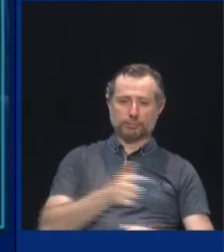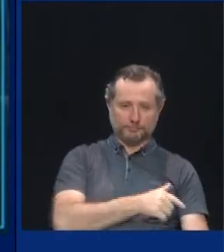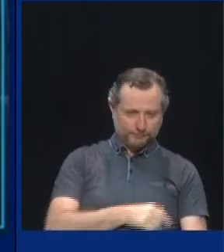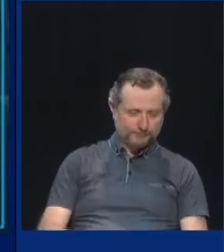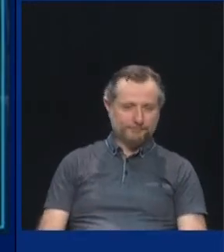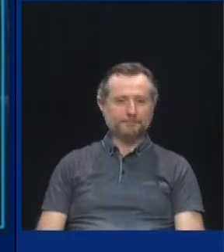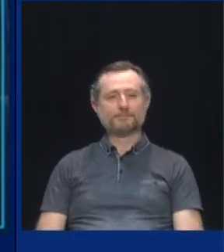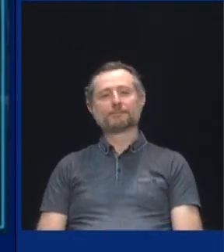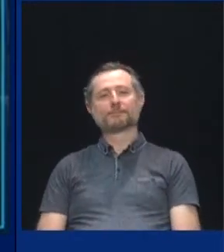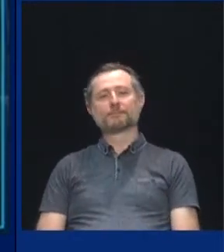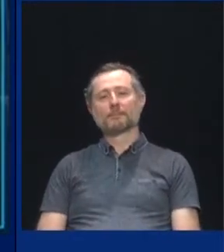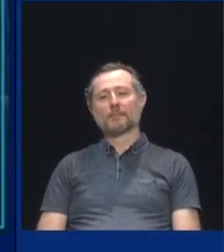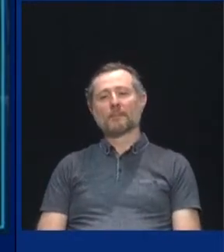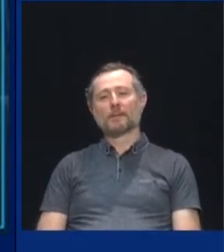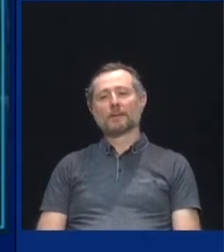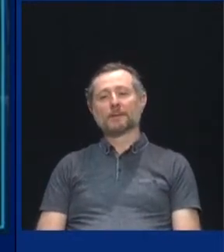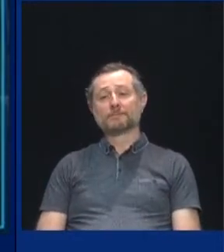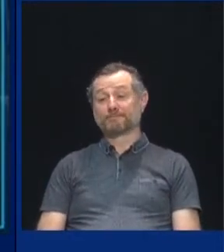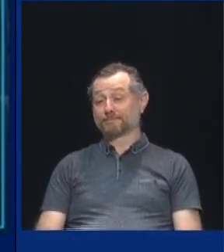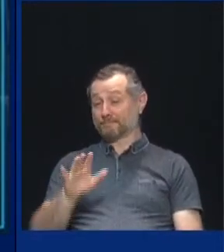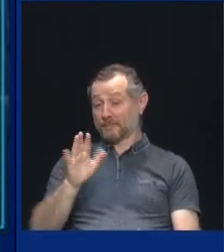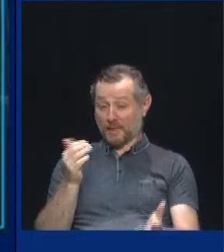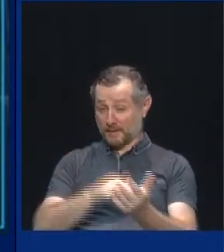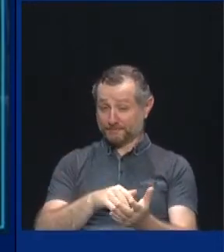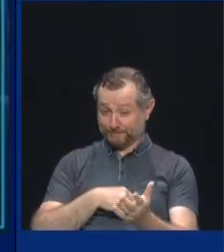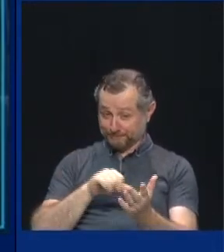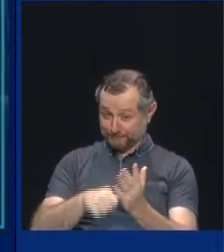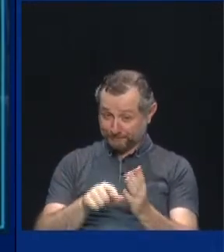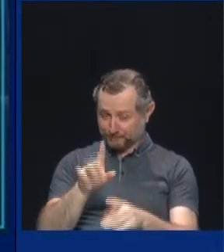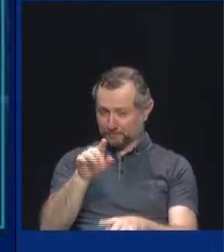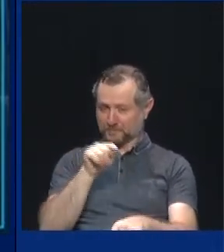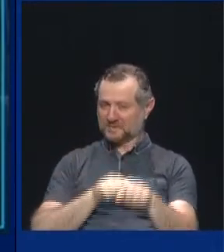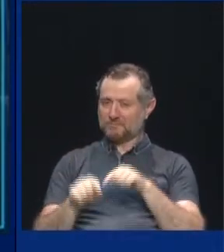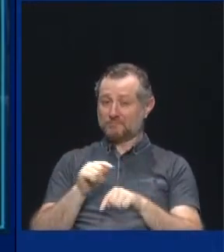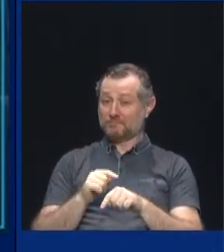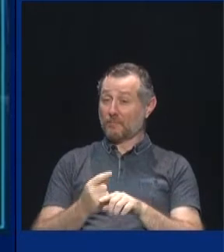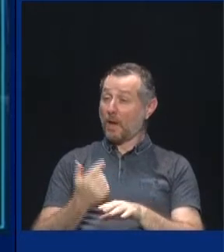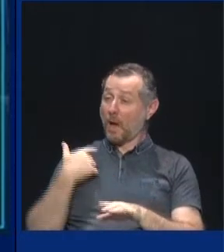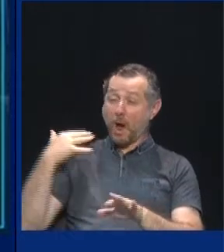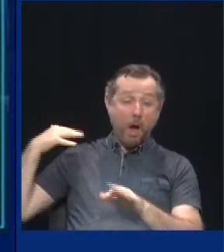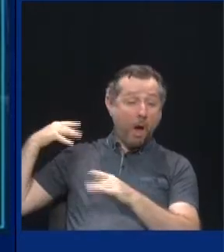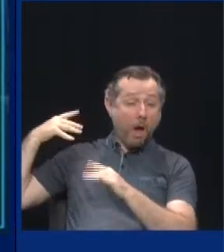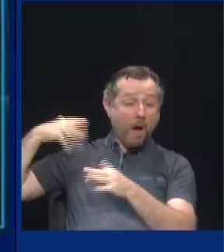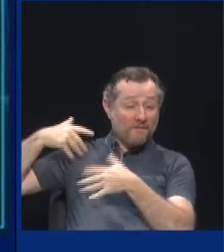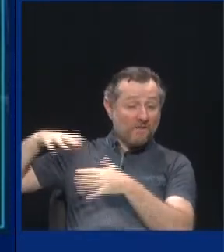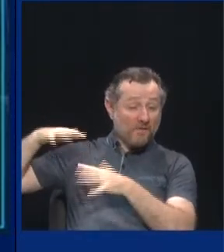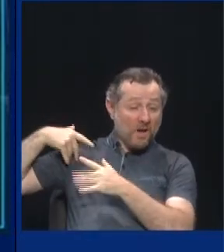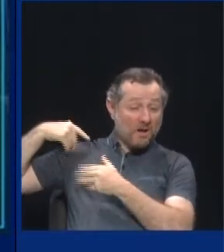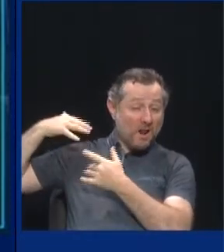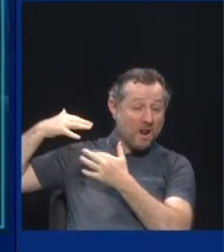AND IN CLOSING, BEFORE I TURN IT OVER TO MY GUESTS, WE CANNOT